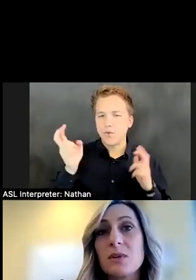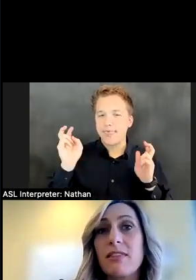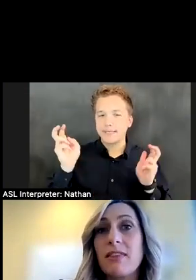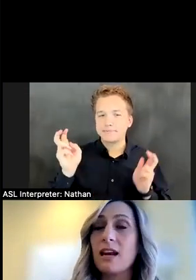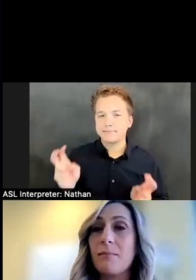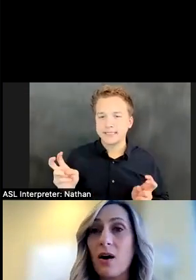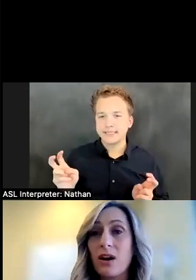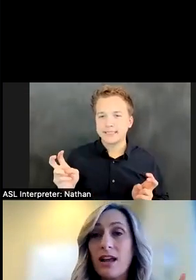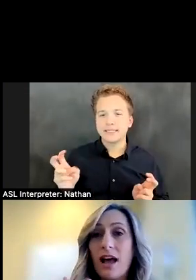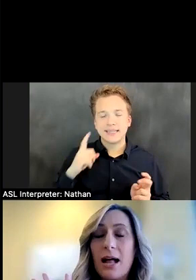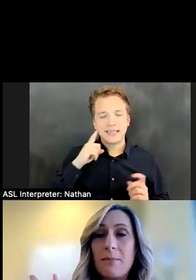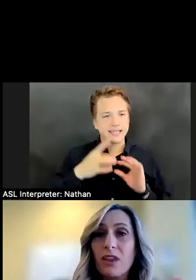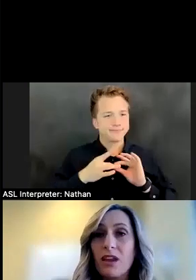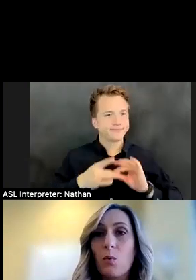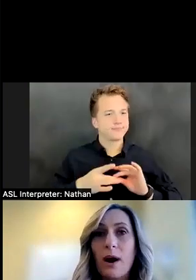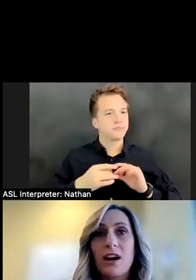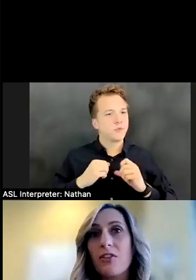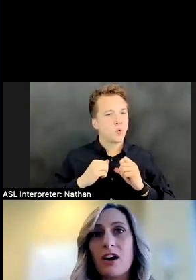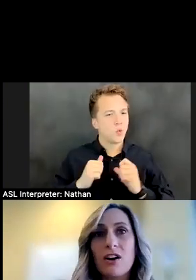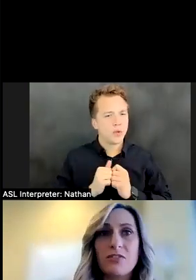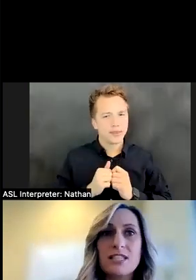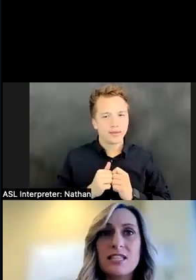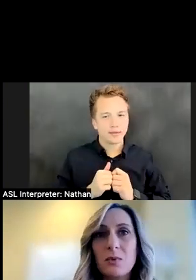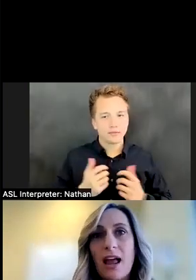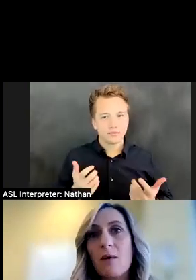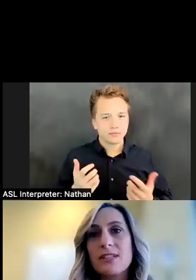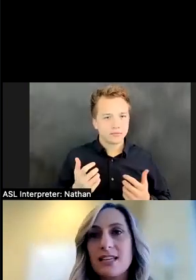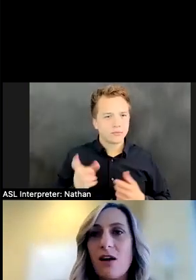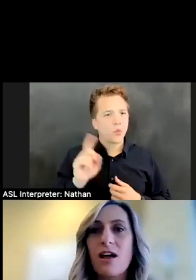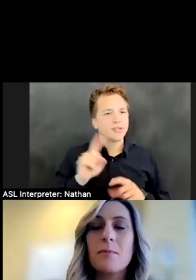really thinking about where there are differences between outputs and outcomes.